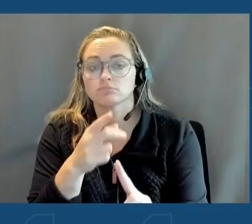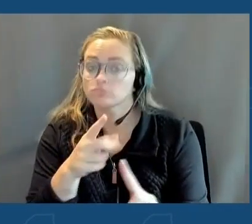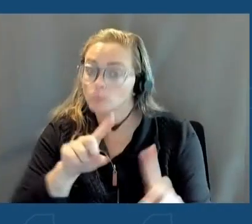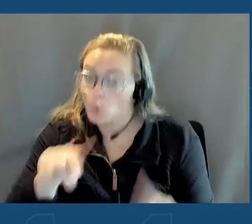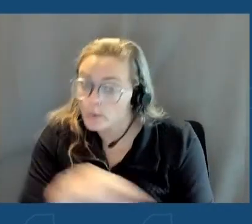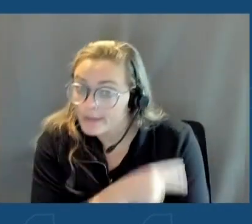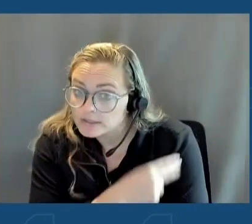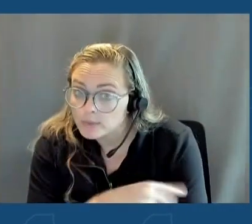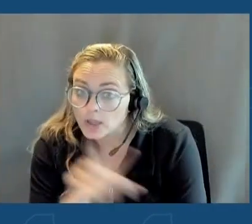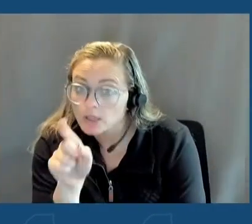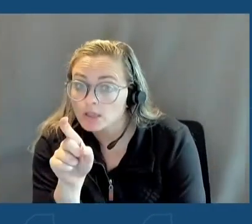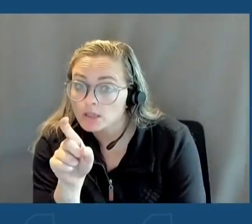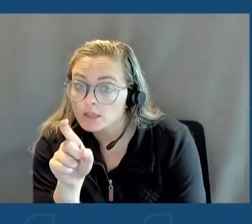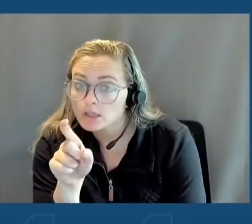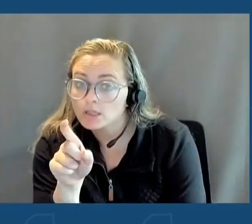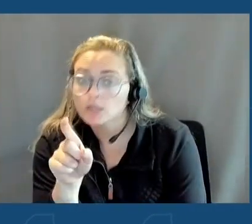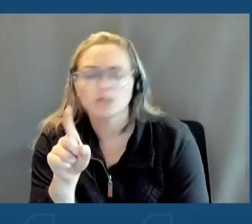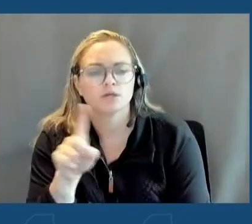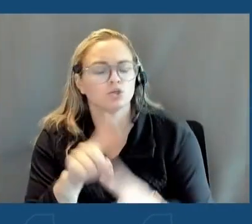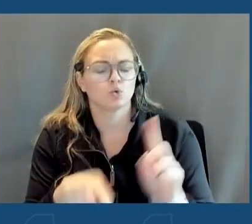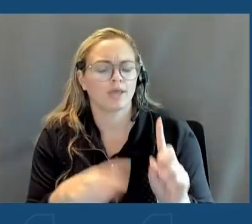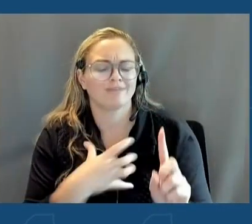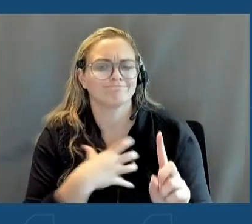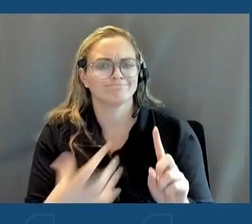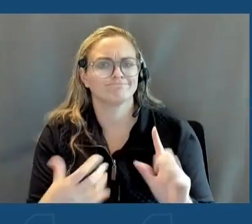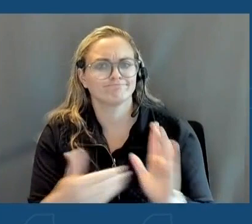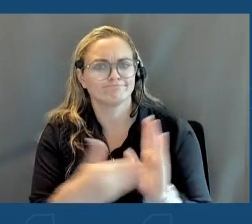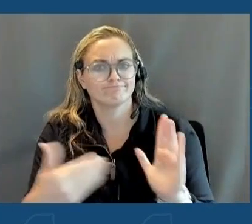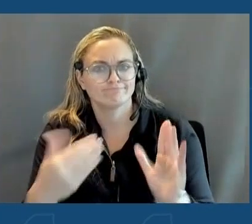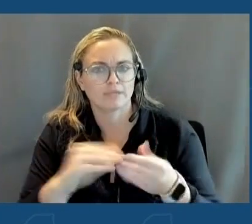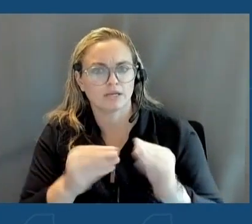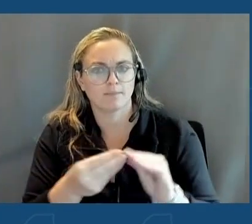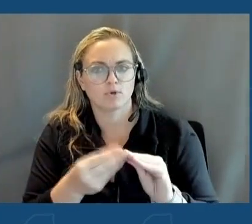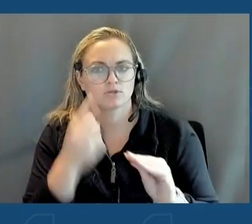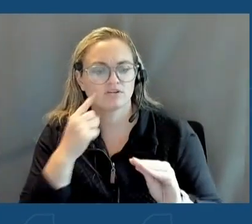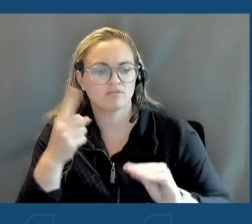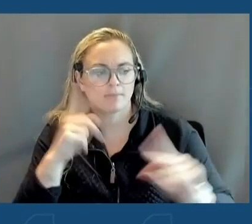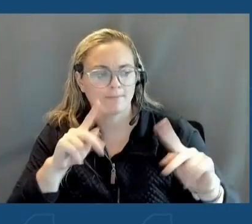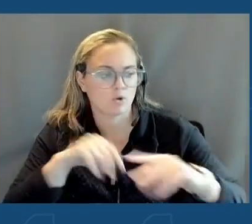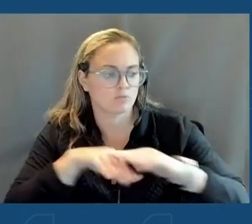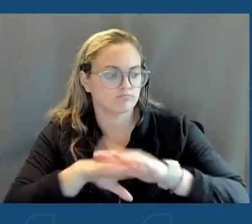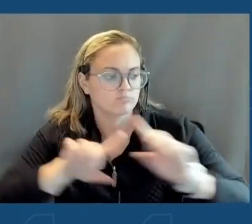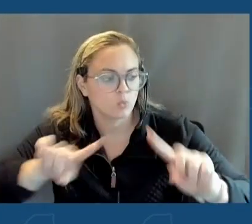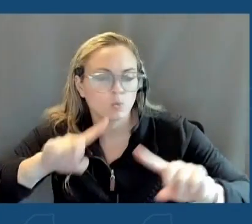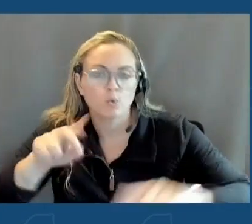THAT MAKES IT HARDER TO ATTRACT AS WELL AS THE COMPARISONS TO OTHER DAYS.